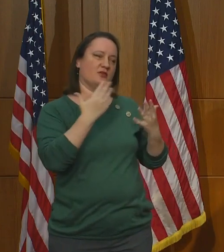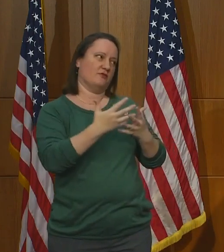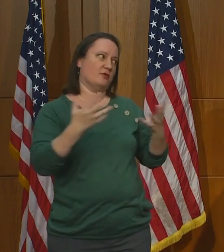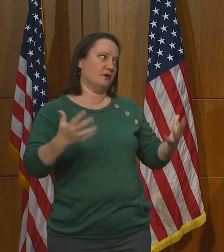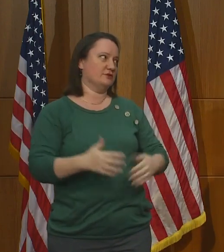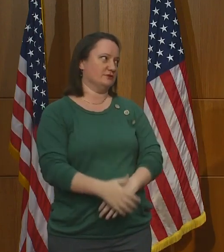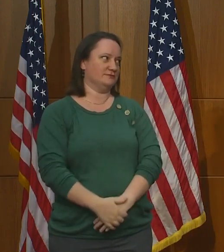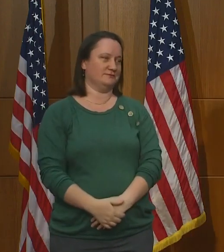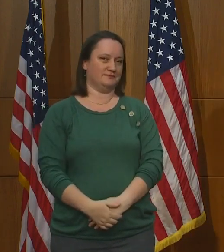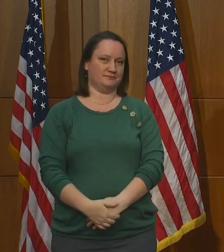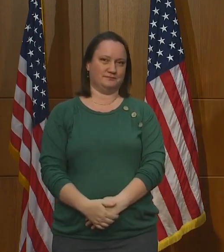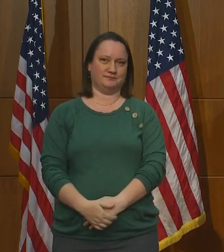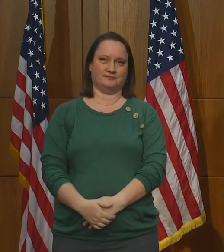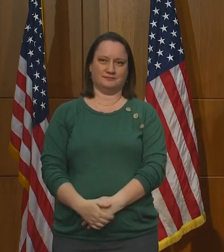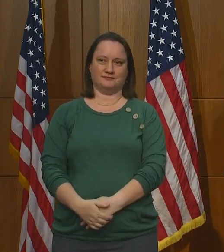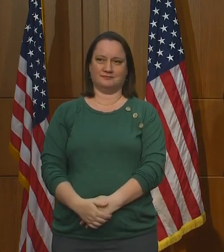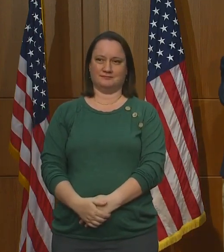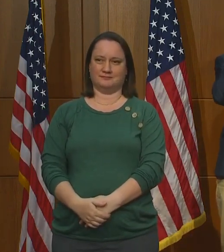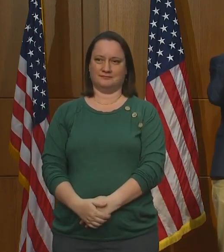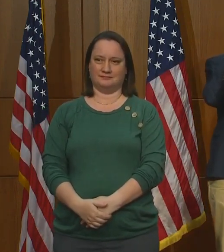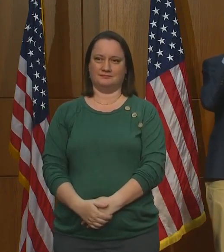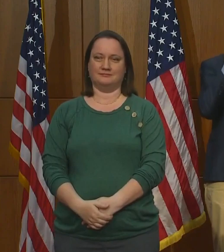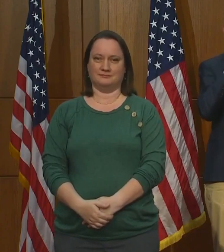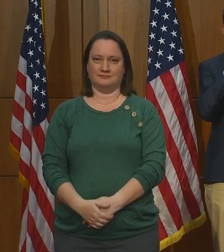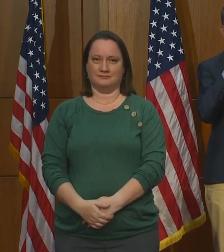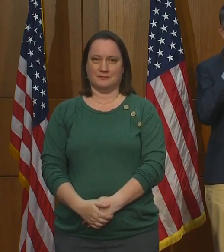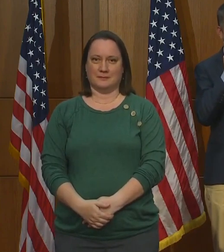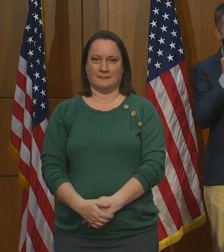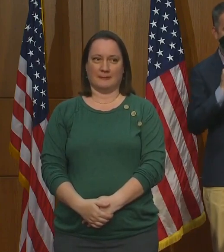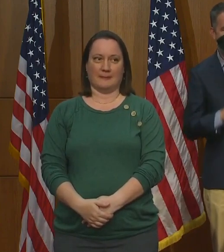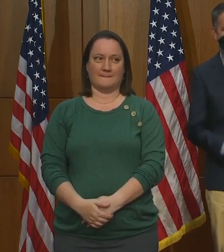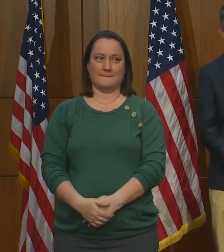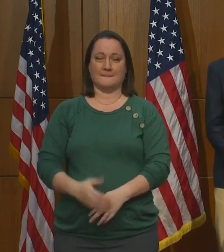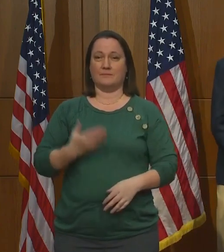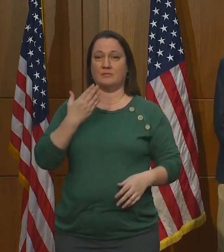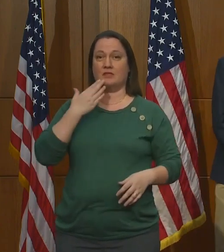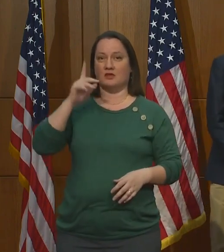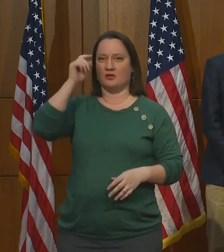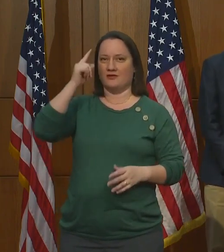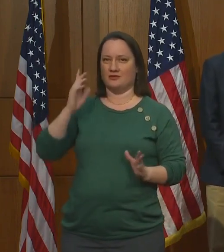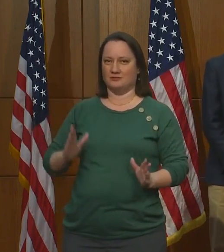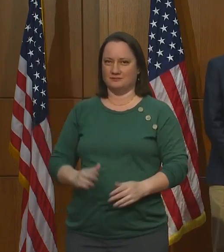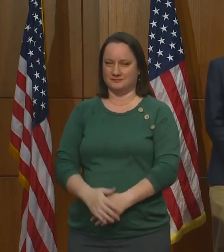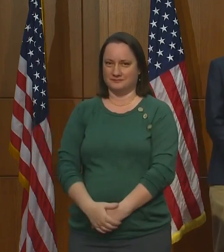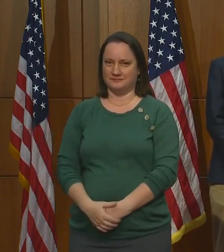OF ALL VERY EXCITED TO MOVE